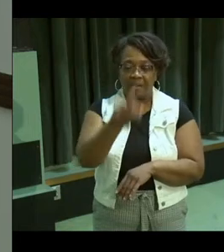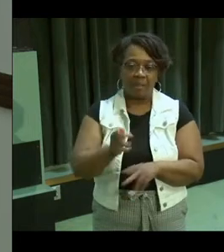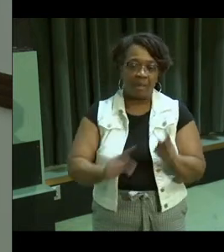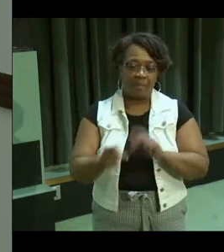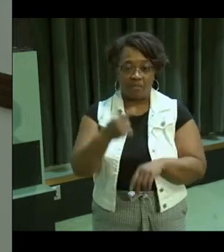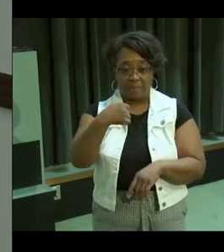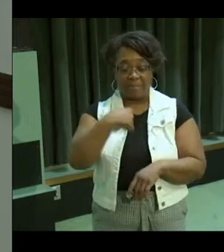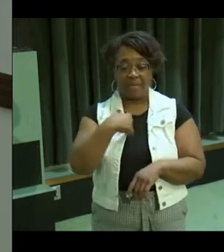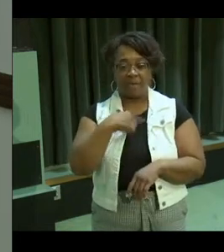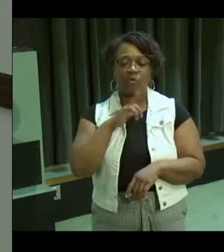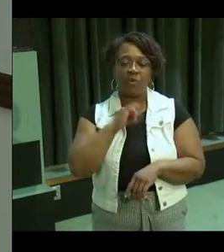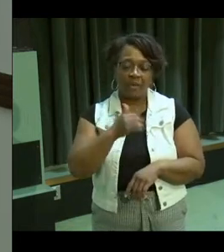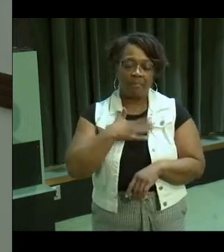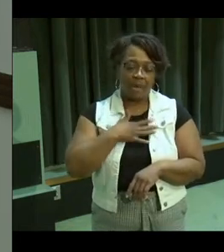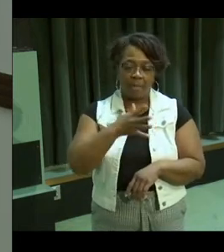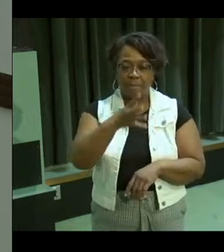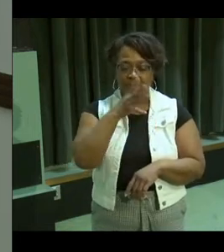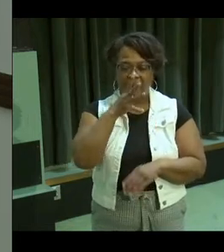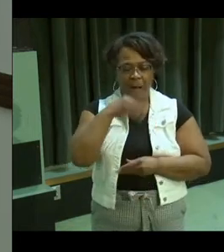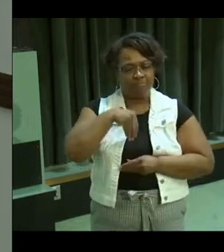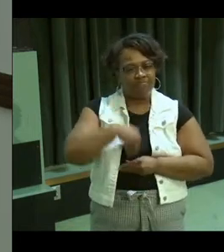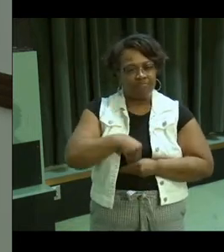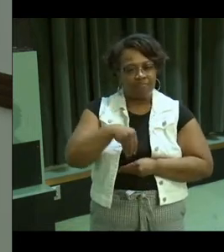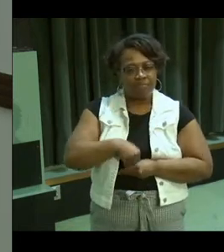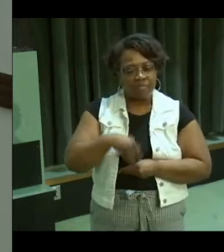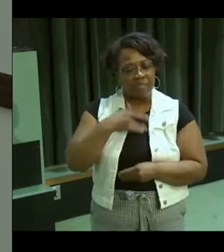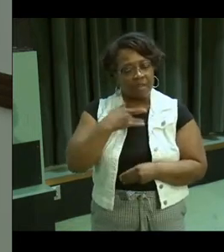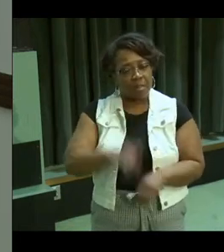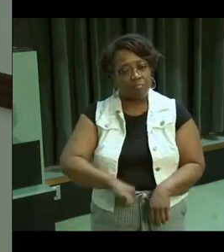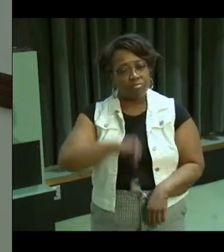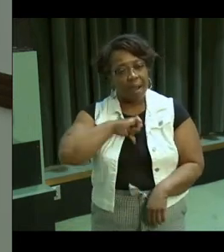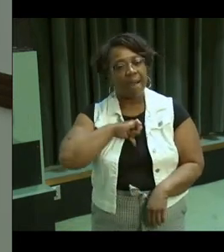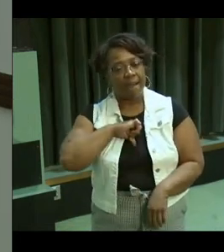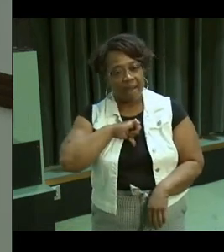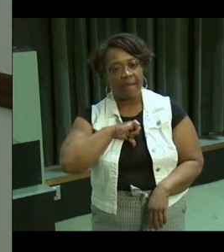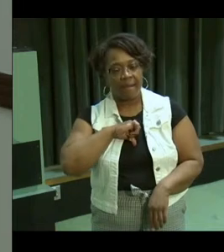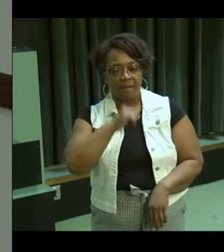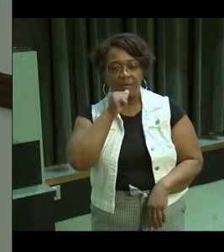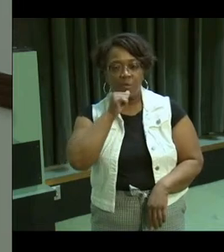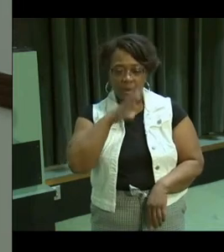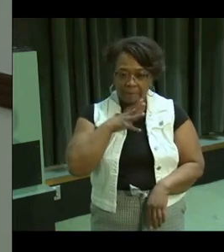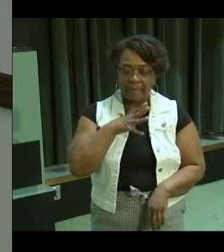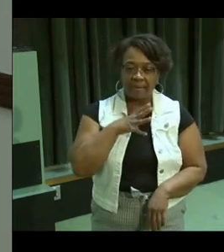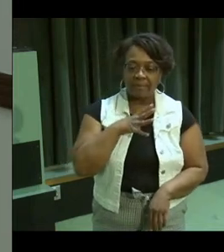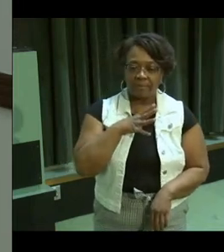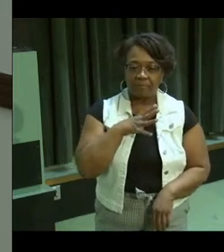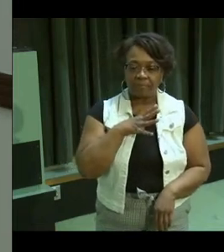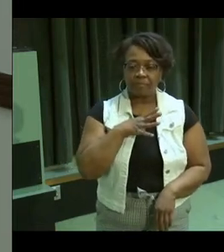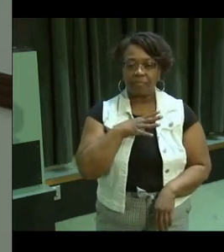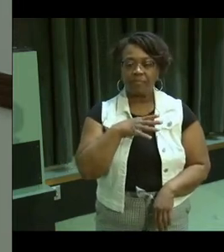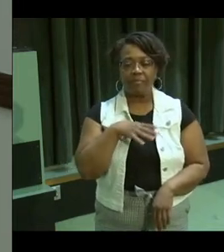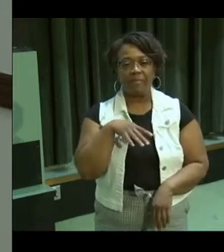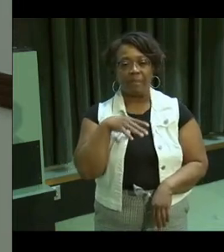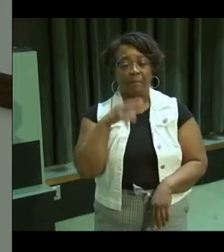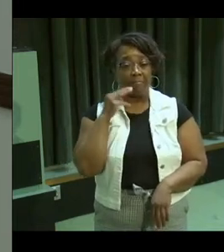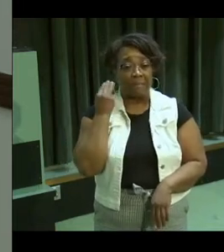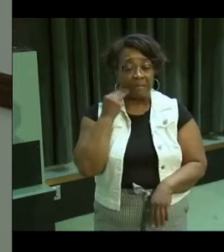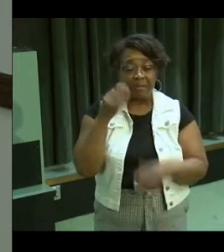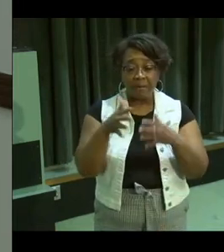people that for me, it was really my mom who instilled in us the sense of pride that we